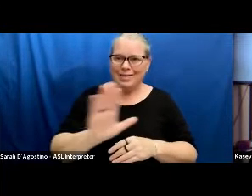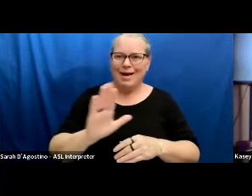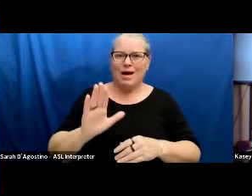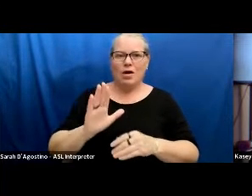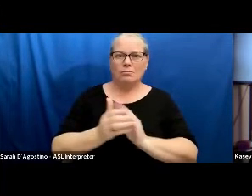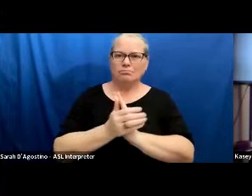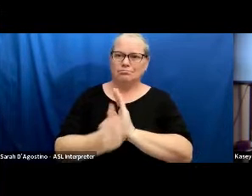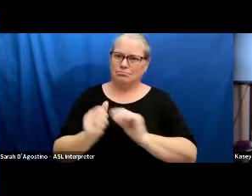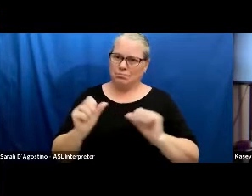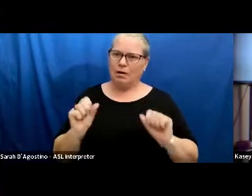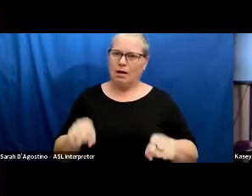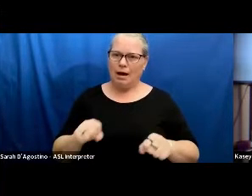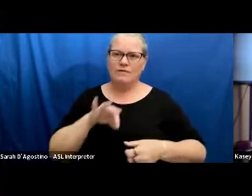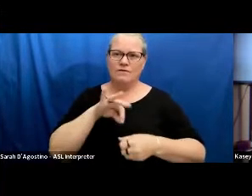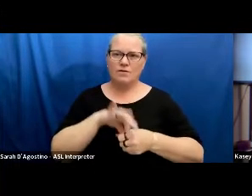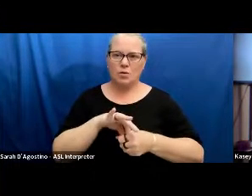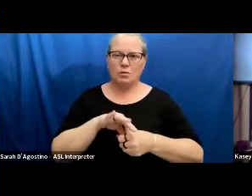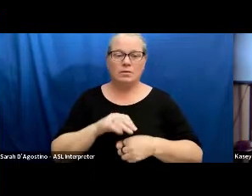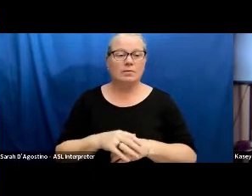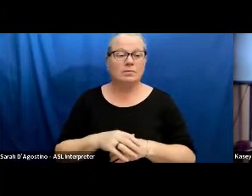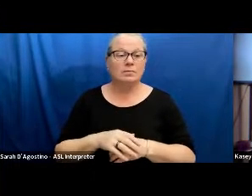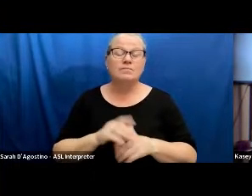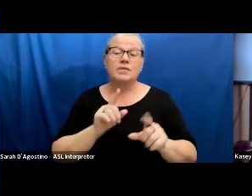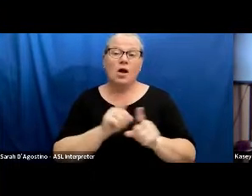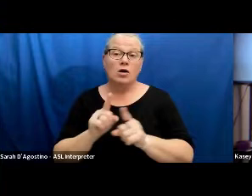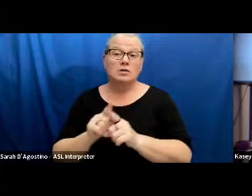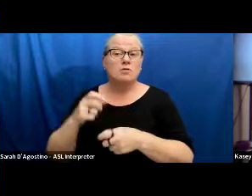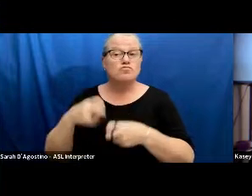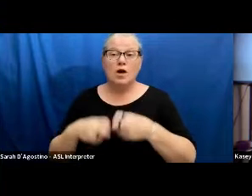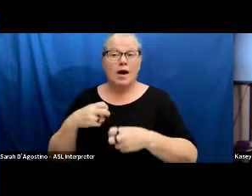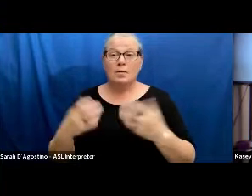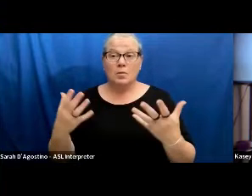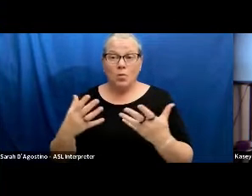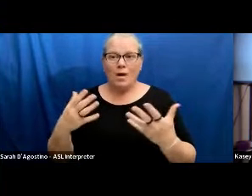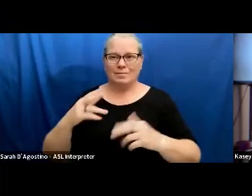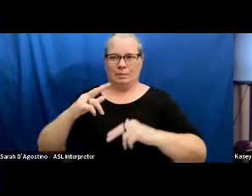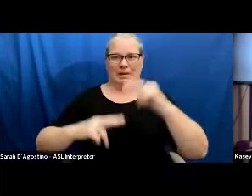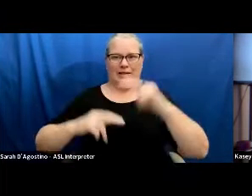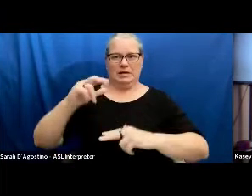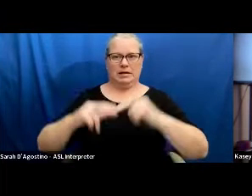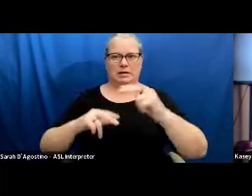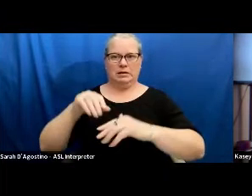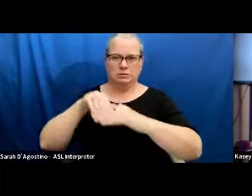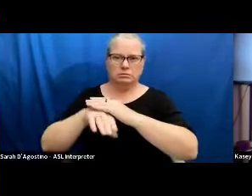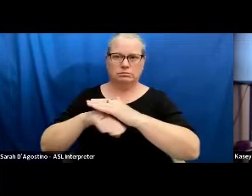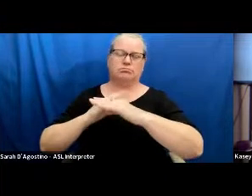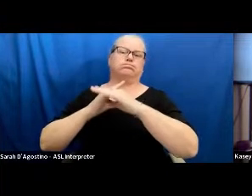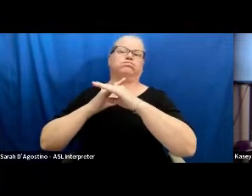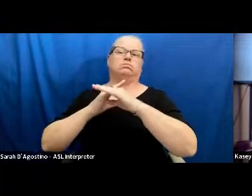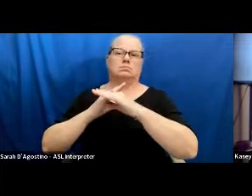number of architectural accessibility issues that have prevented voters with disabilities from being